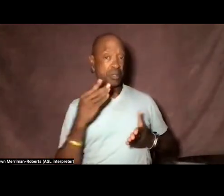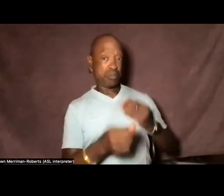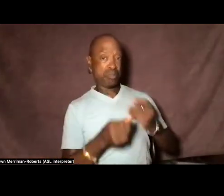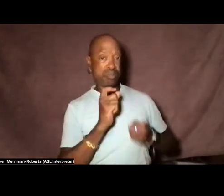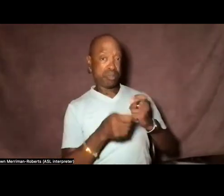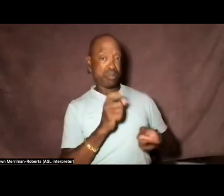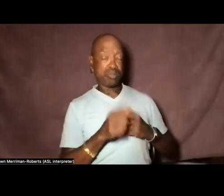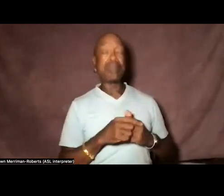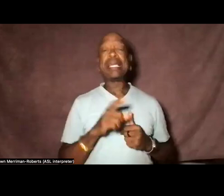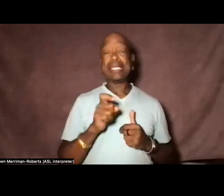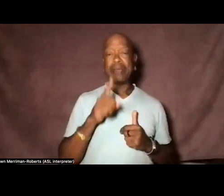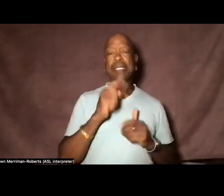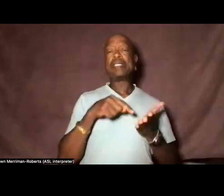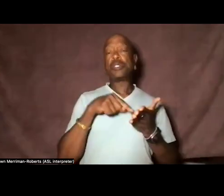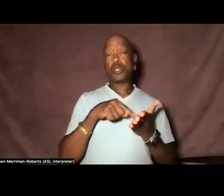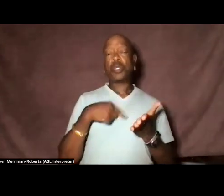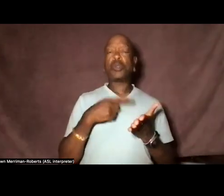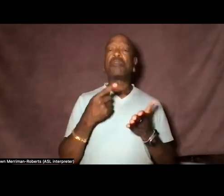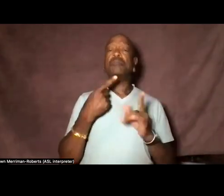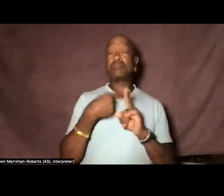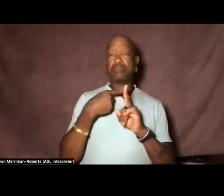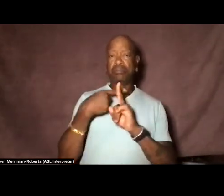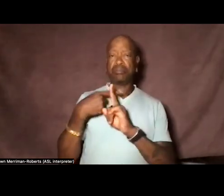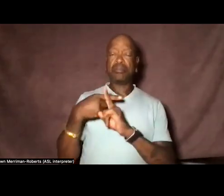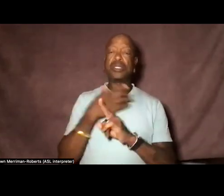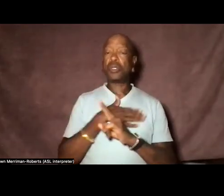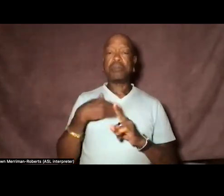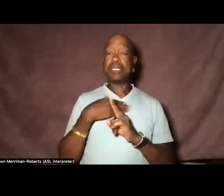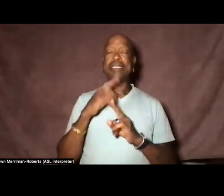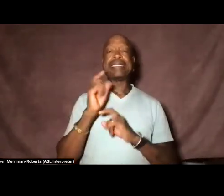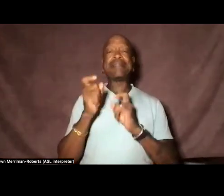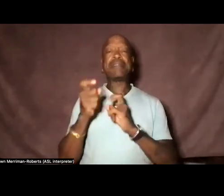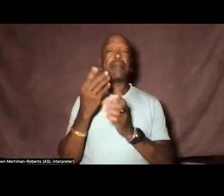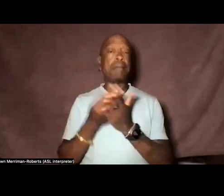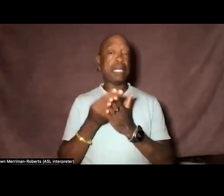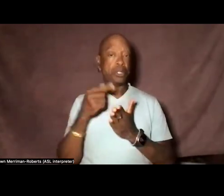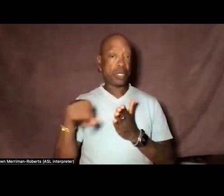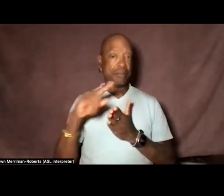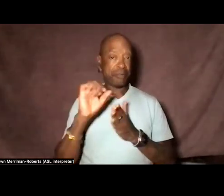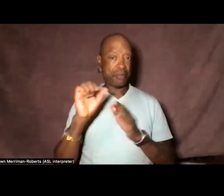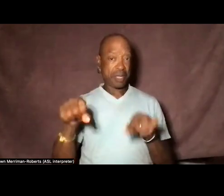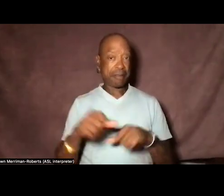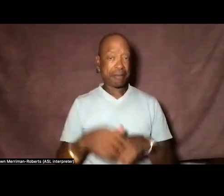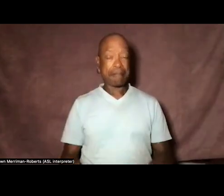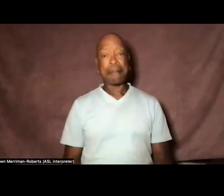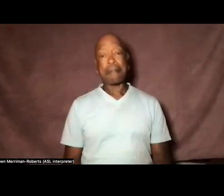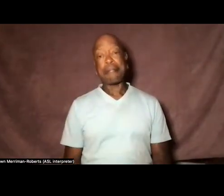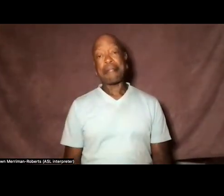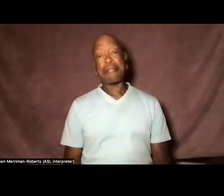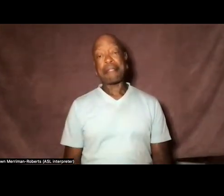Community Support so please please redistribute some funds to them if you can thirdly we invite